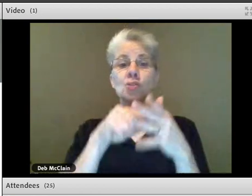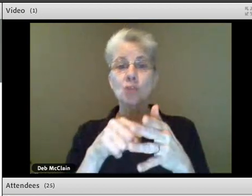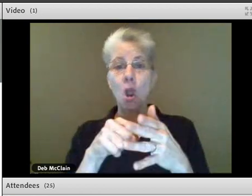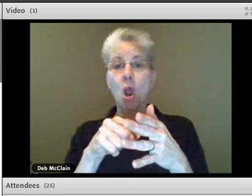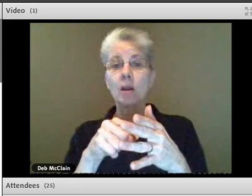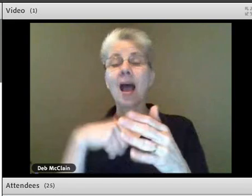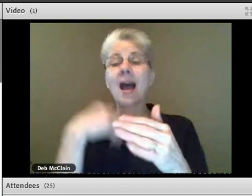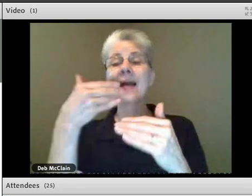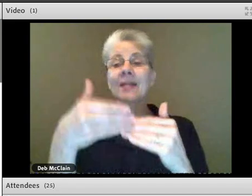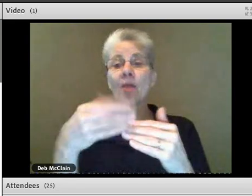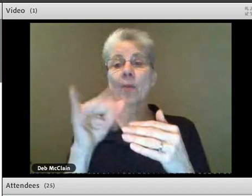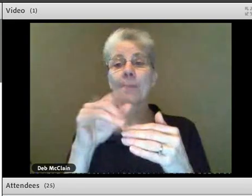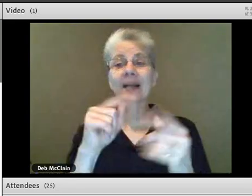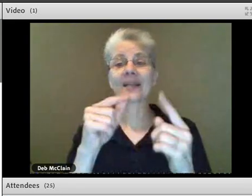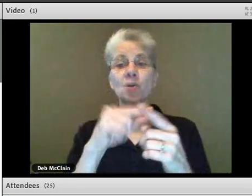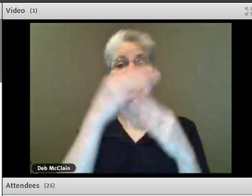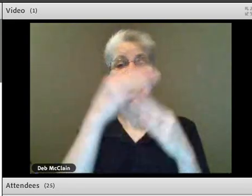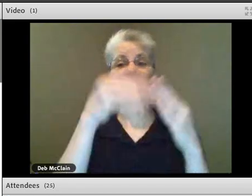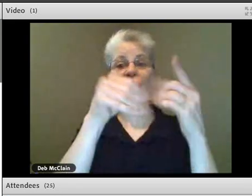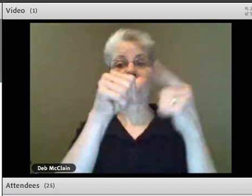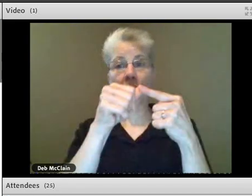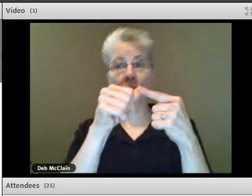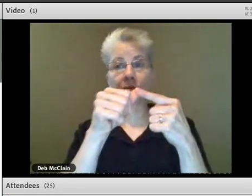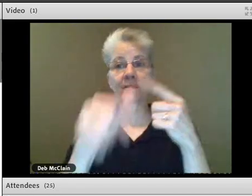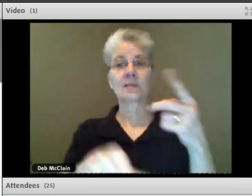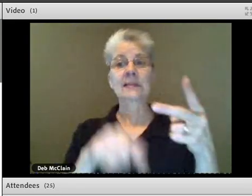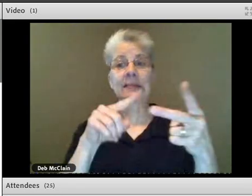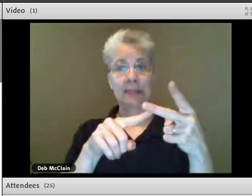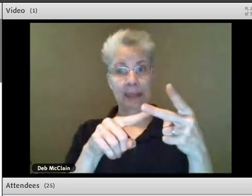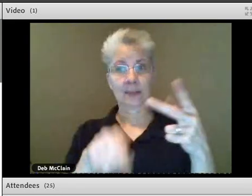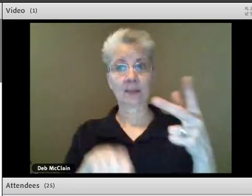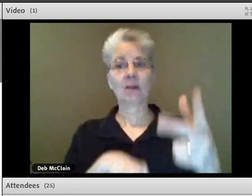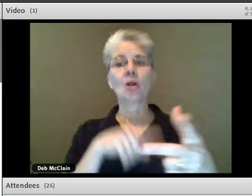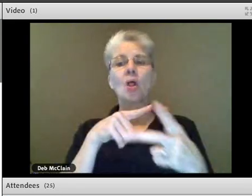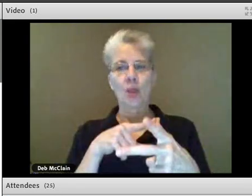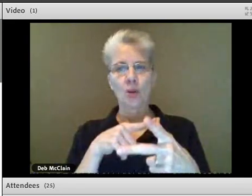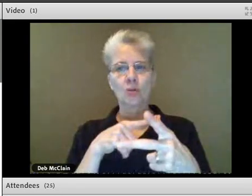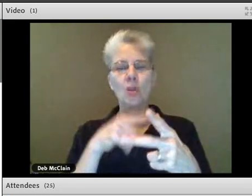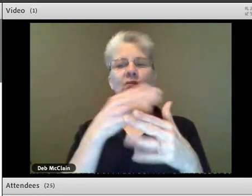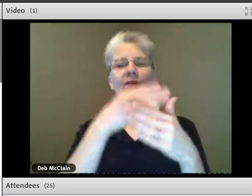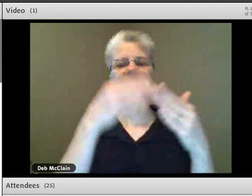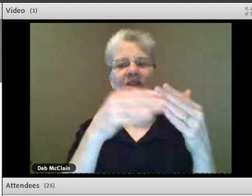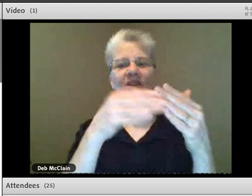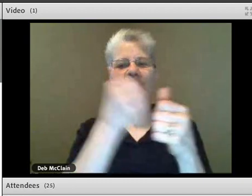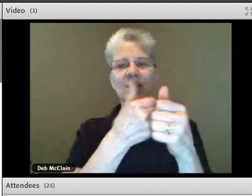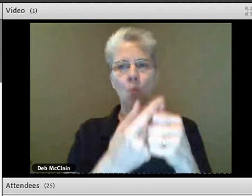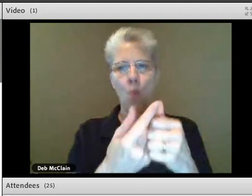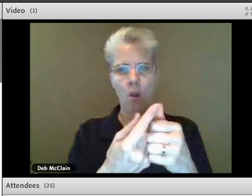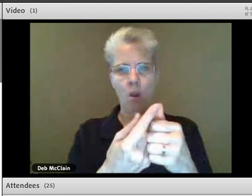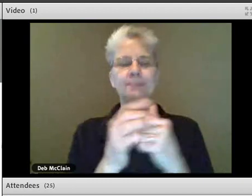Does that make sense? So our modules, in this screenshot, is Customer Care, Tools Used and Sites We Support.